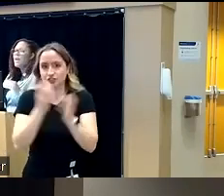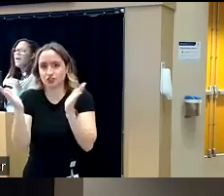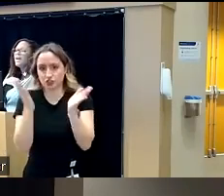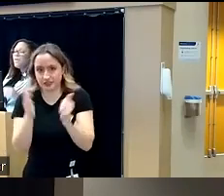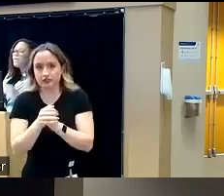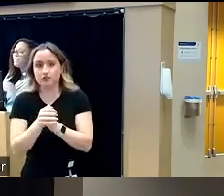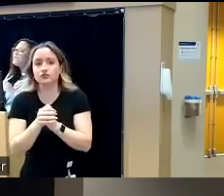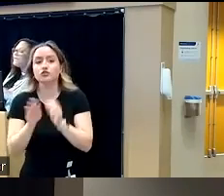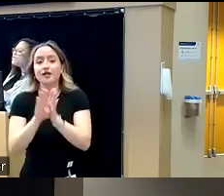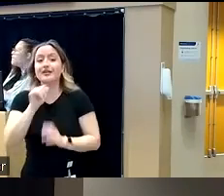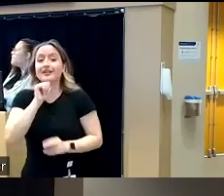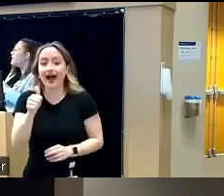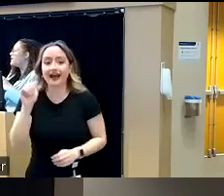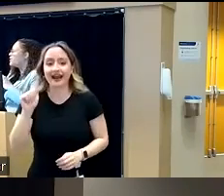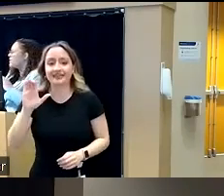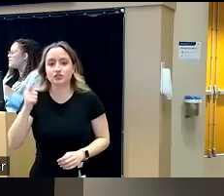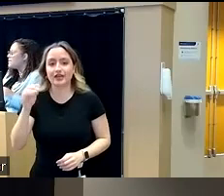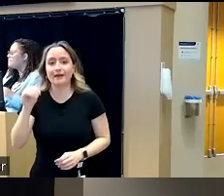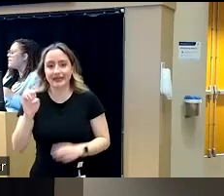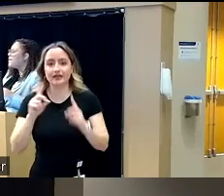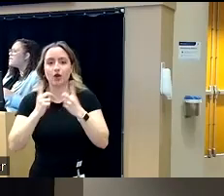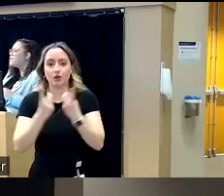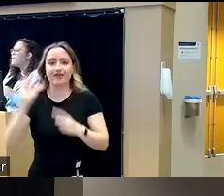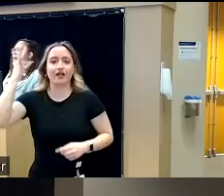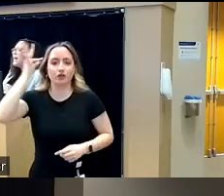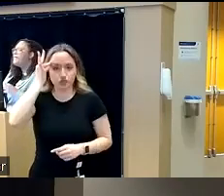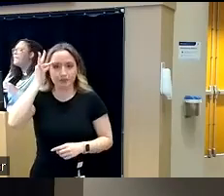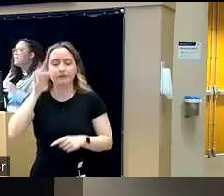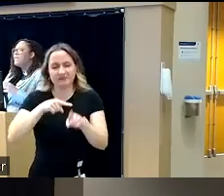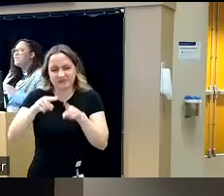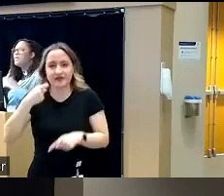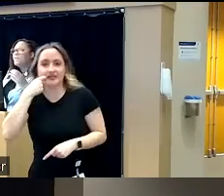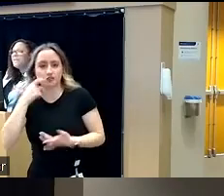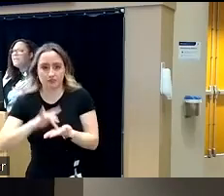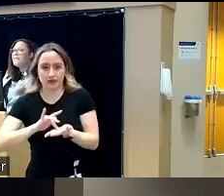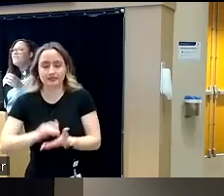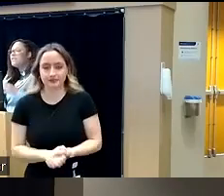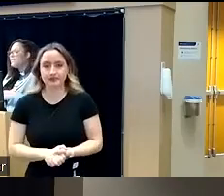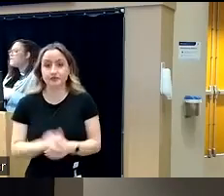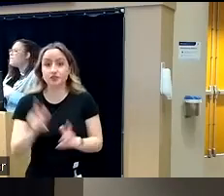departmental fellowship in addiction medicine so um individuals completing this Fellowship